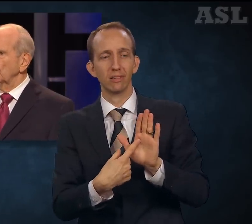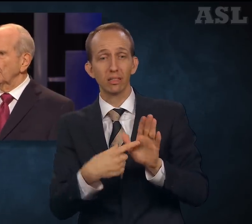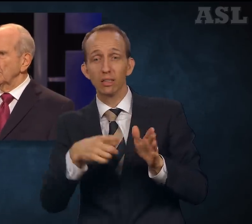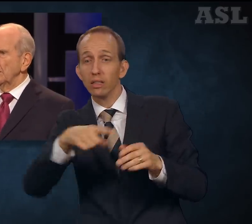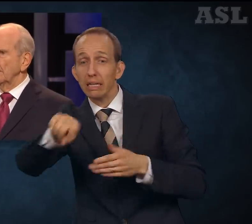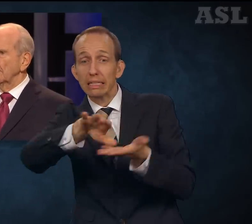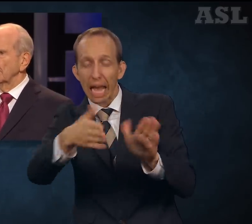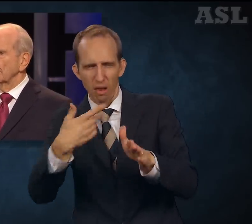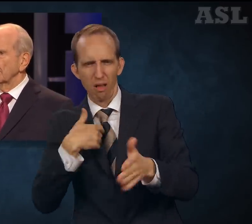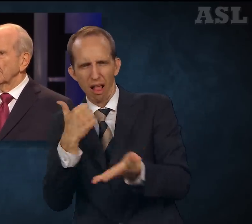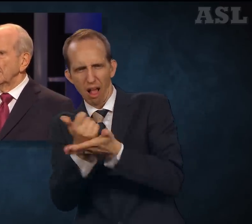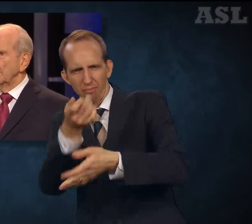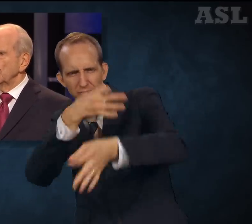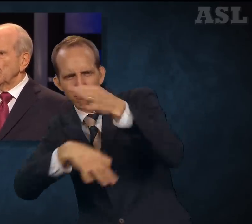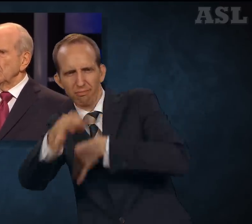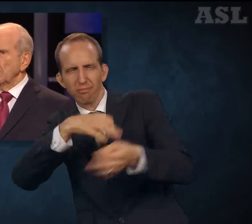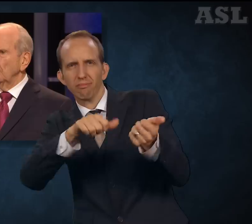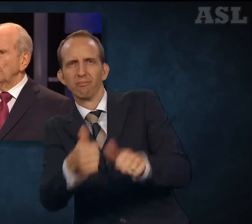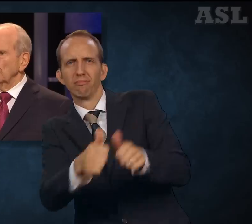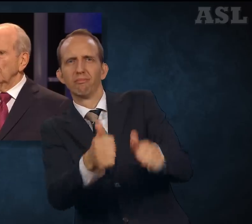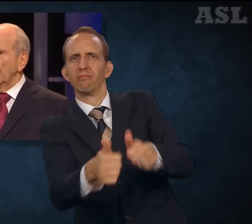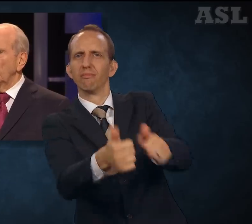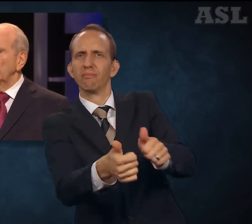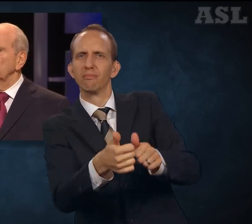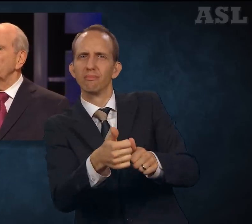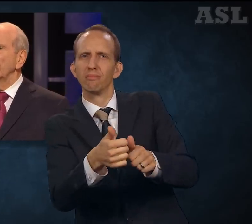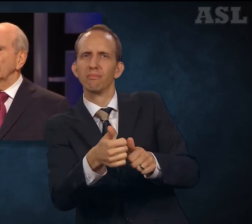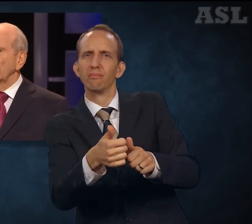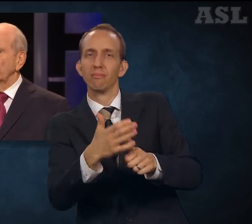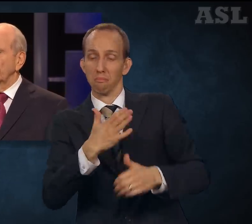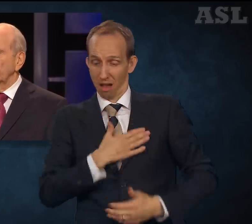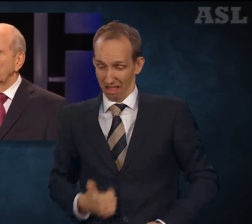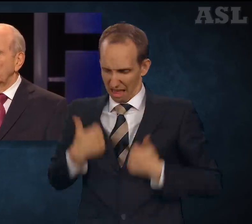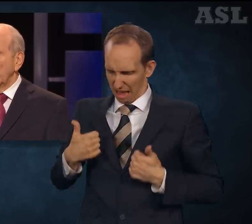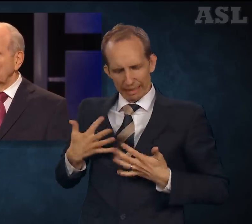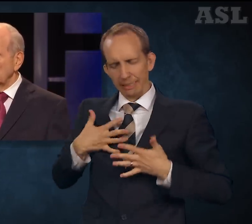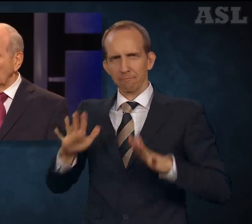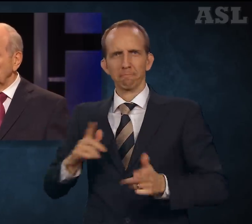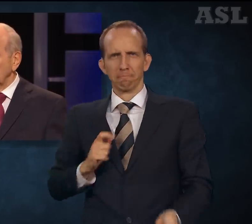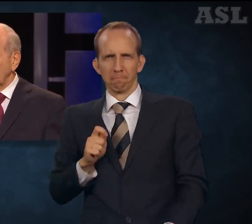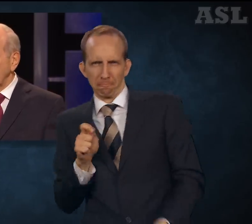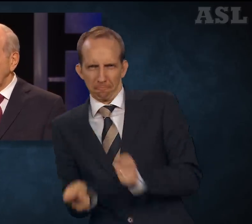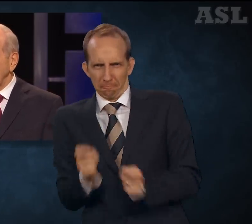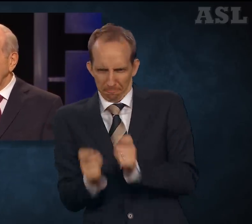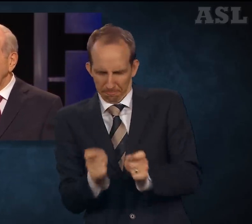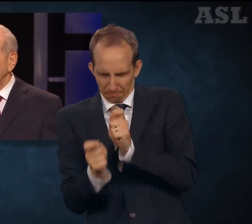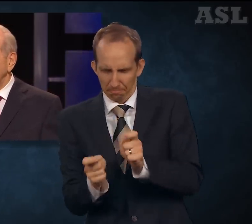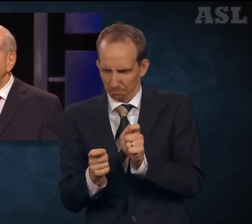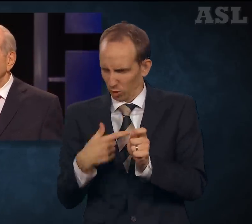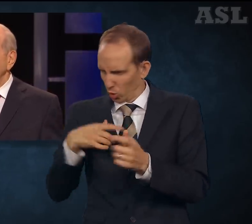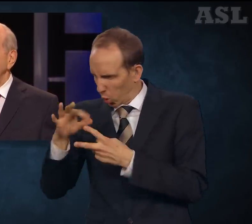I WOULD DO MORE BAPTISMS FOR